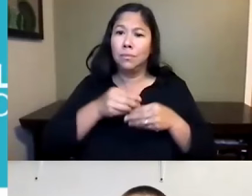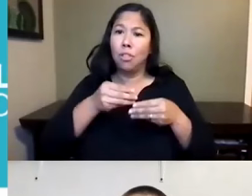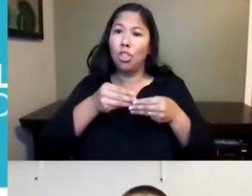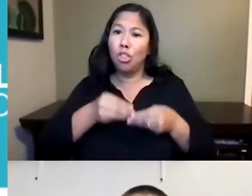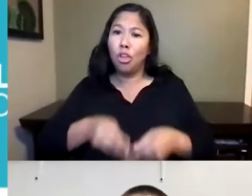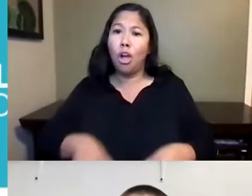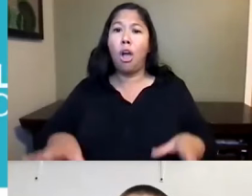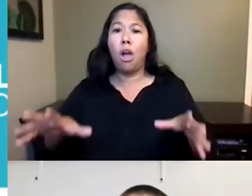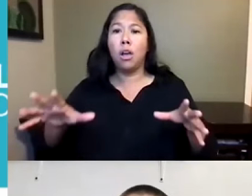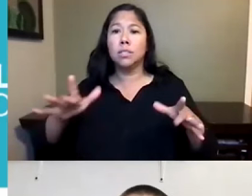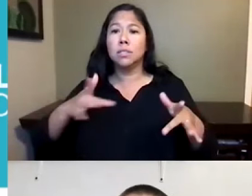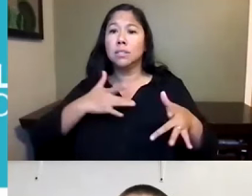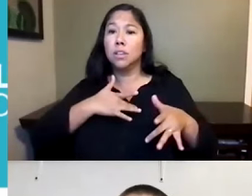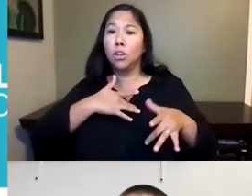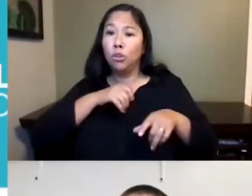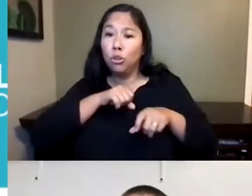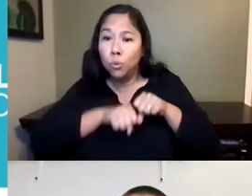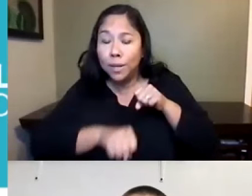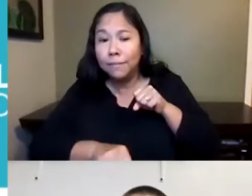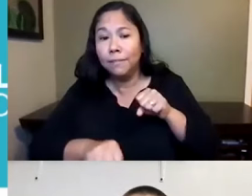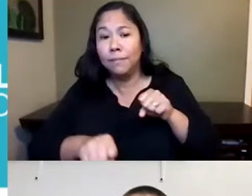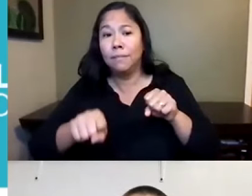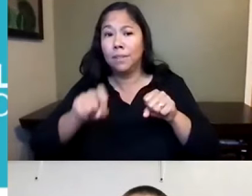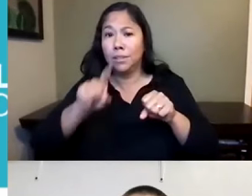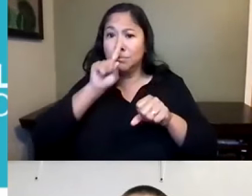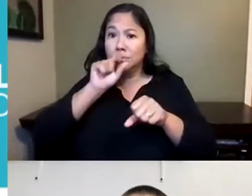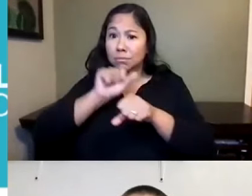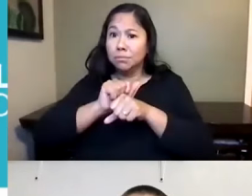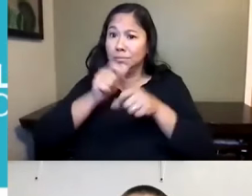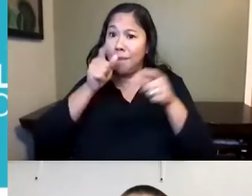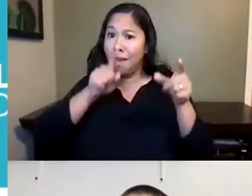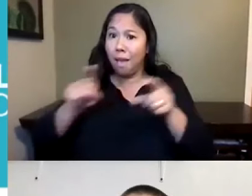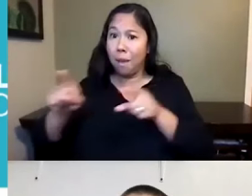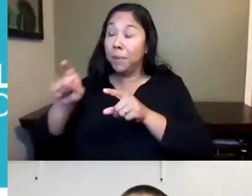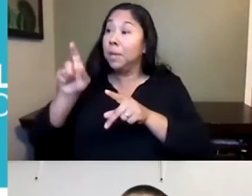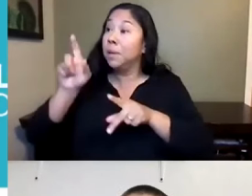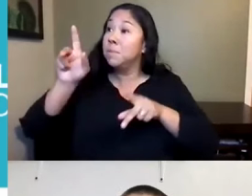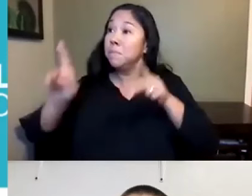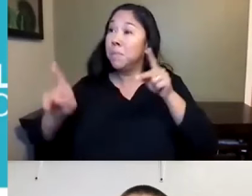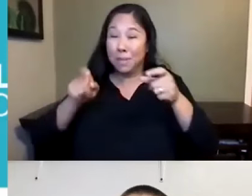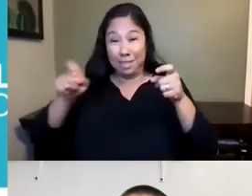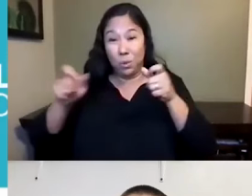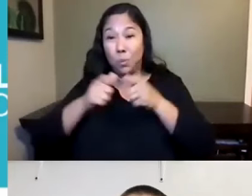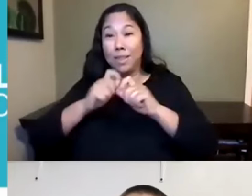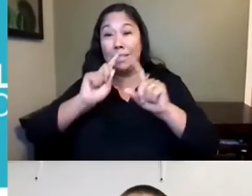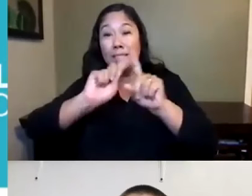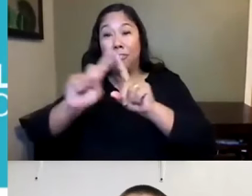Everyone deals with it differently but people's experience with grief is valid.